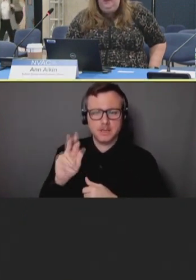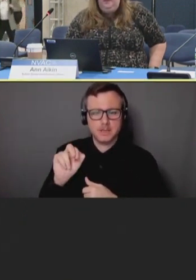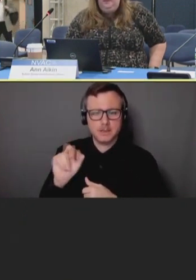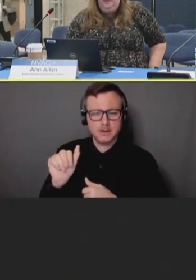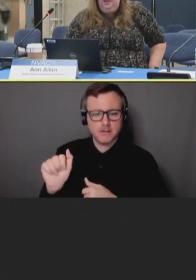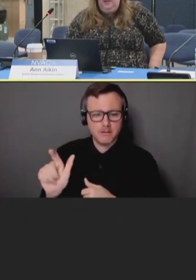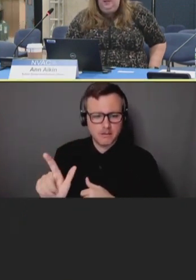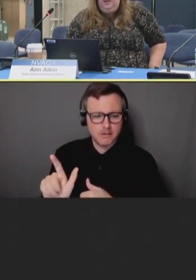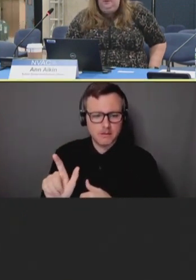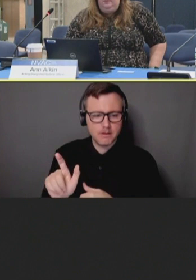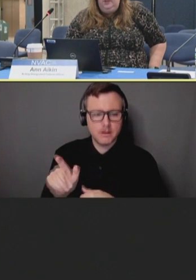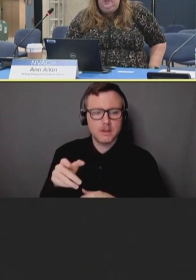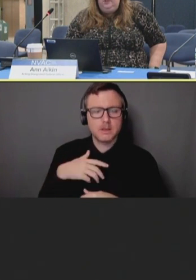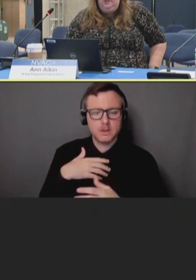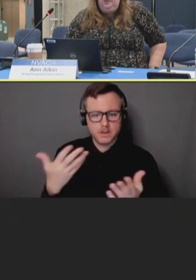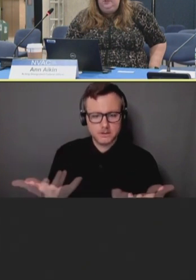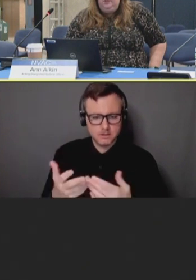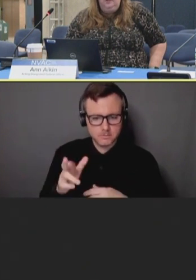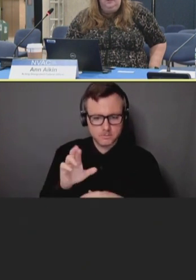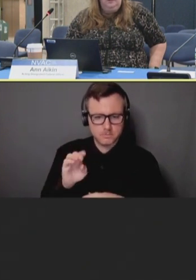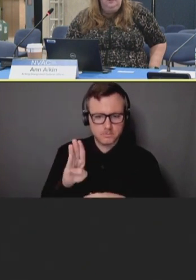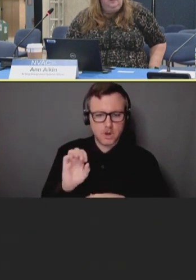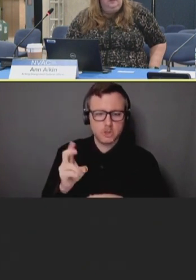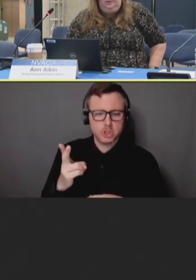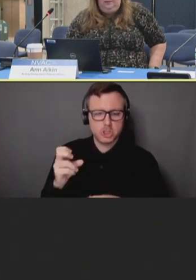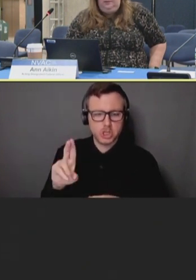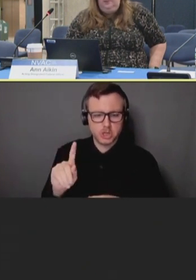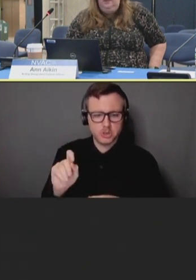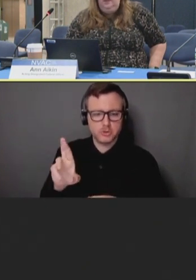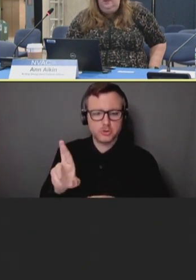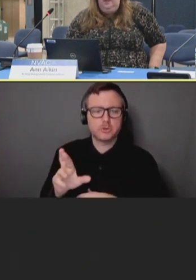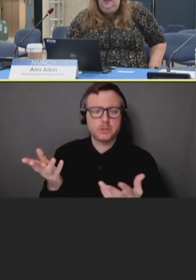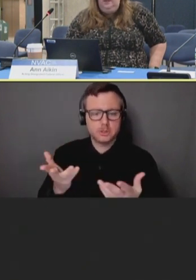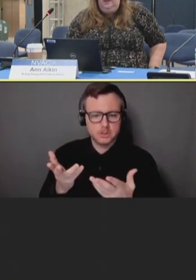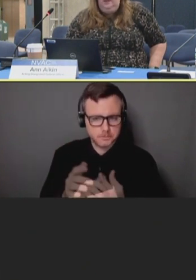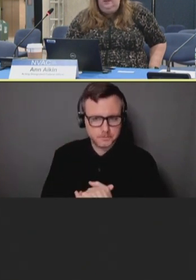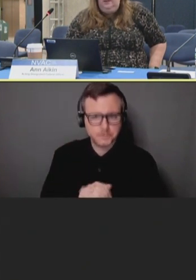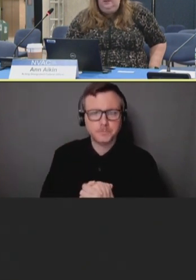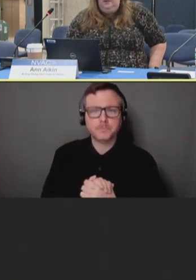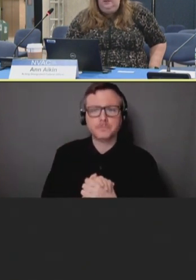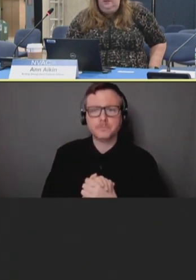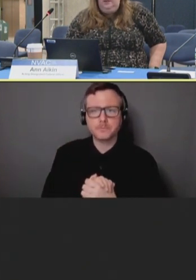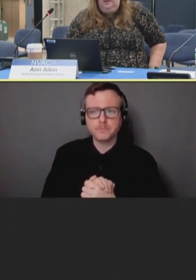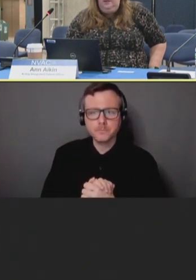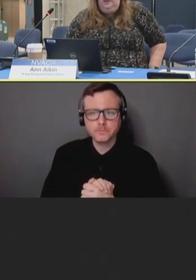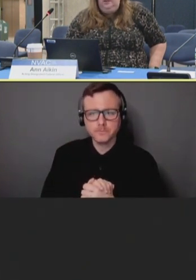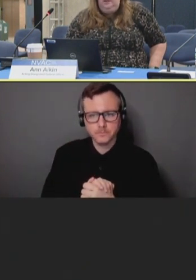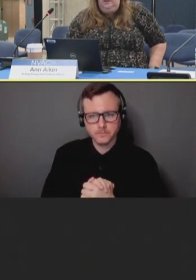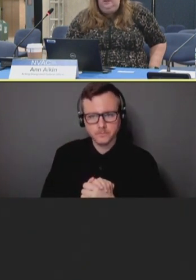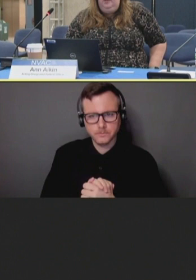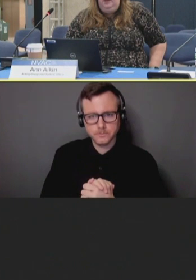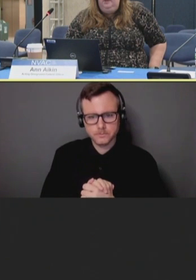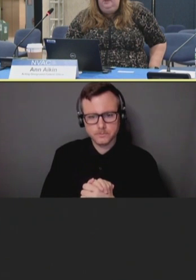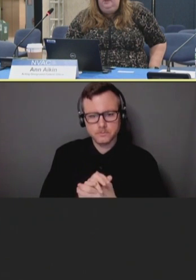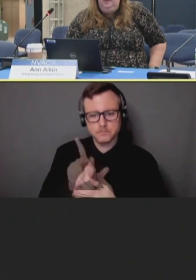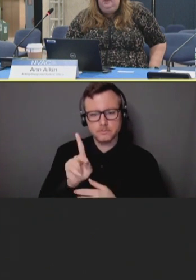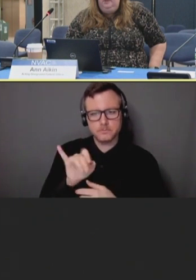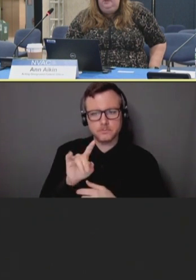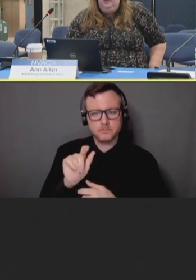Jewel Mullen: Present. Ann Aikin: Good morning. Stephen Rinderknecht. Stephen Rinderknecht: Present.